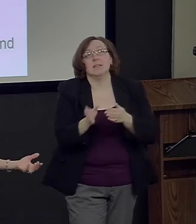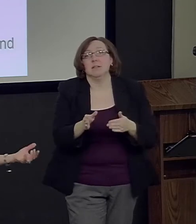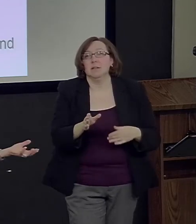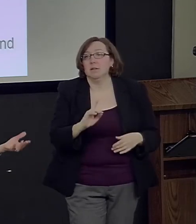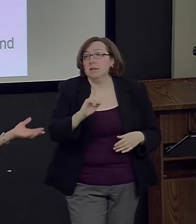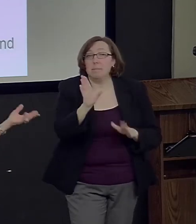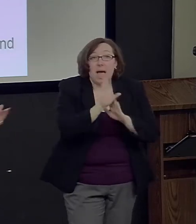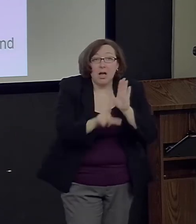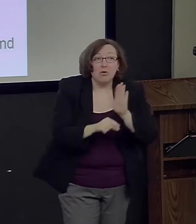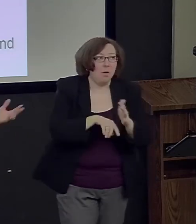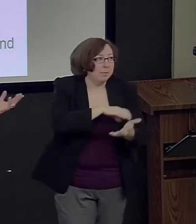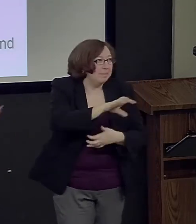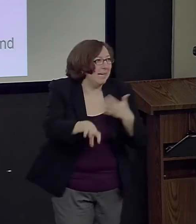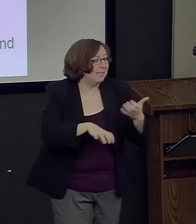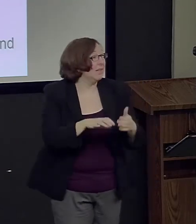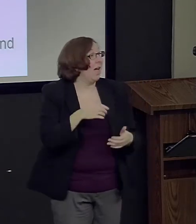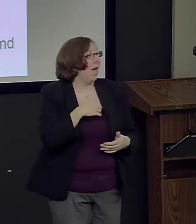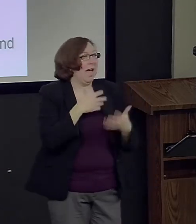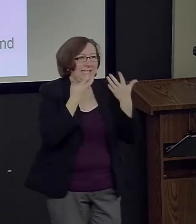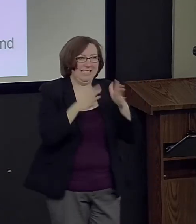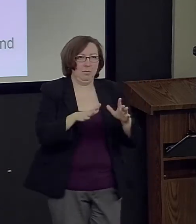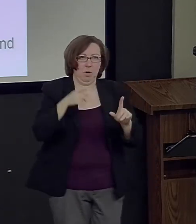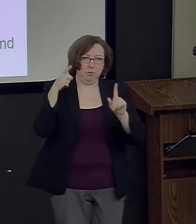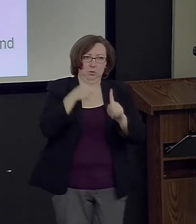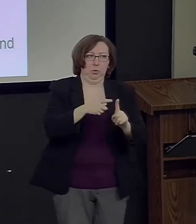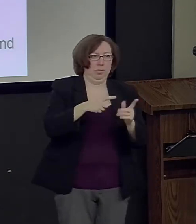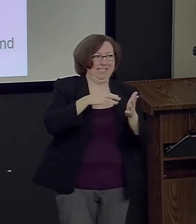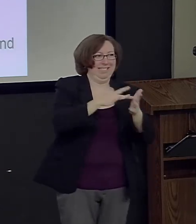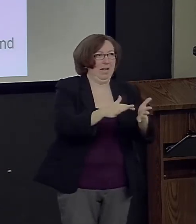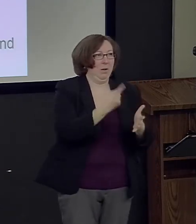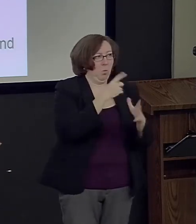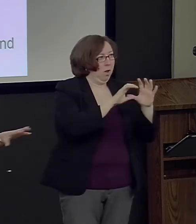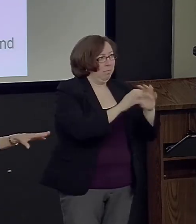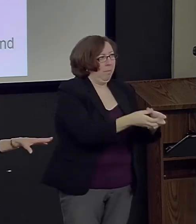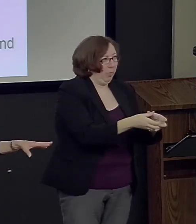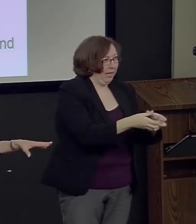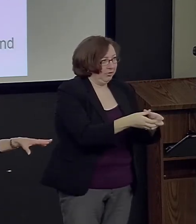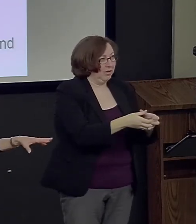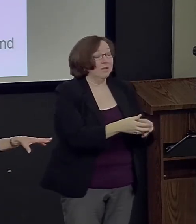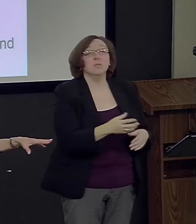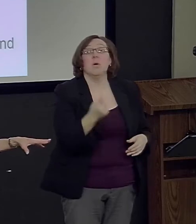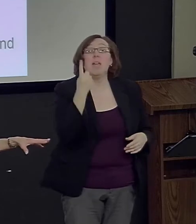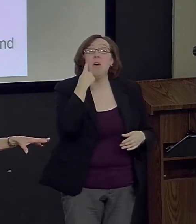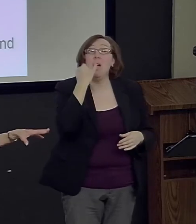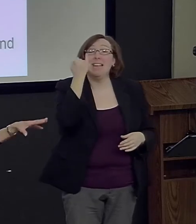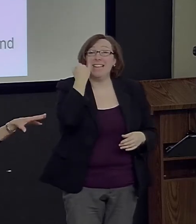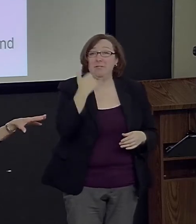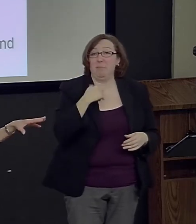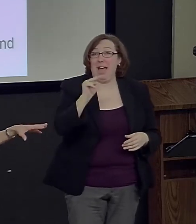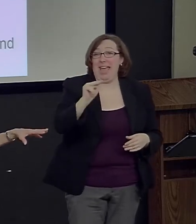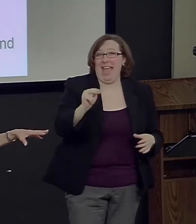and so I just mixed them all up and I said, okay, if my sample size is large enough, none of those things are gonna affect my data.